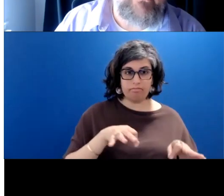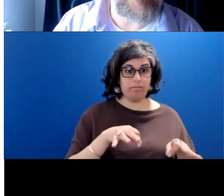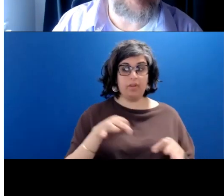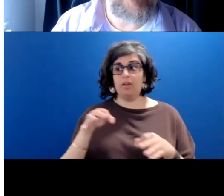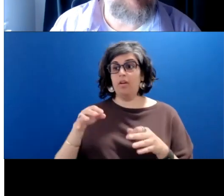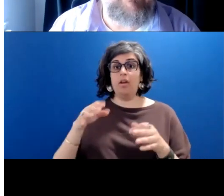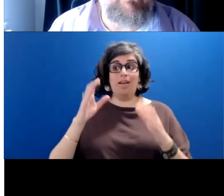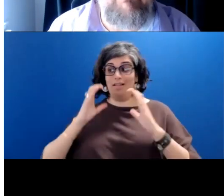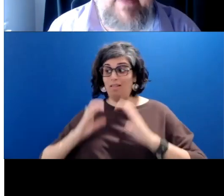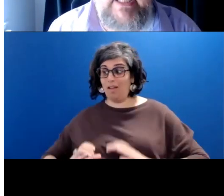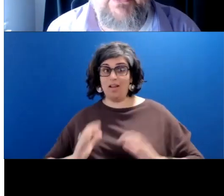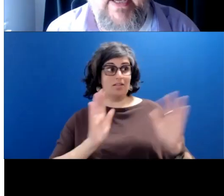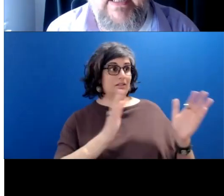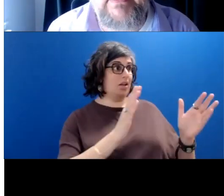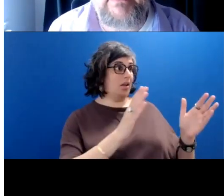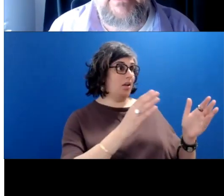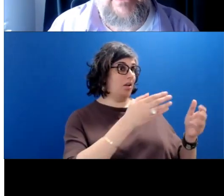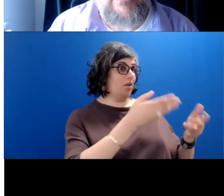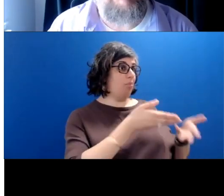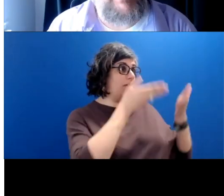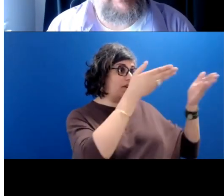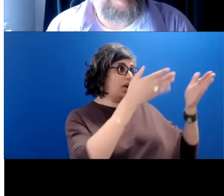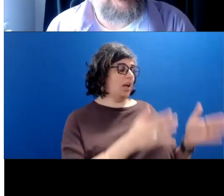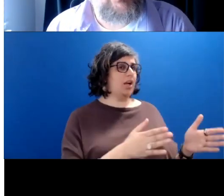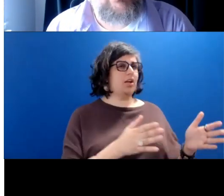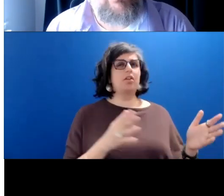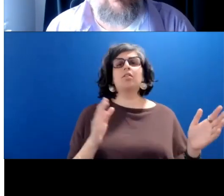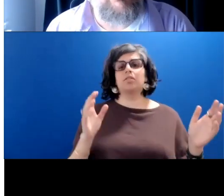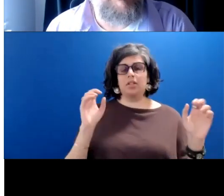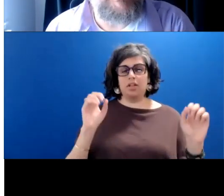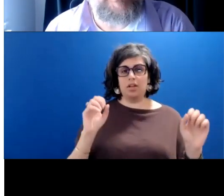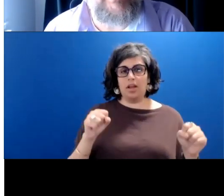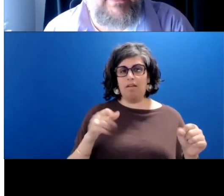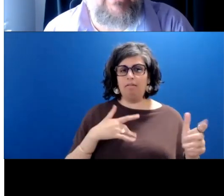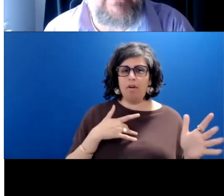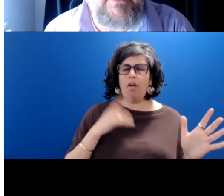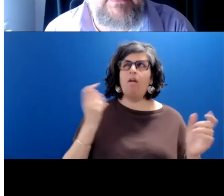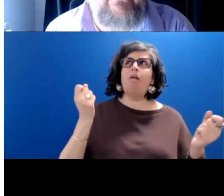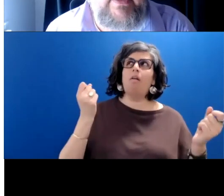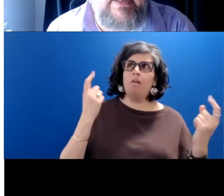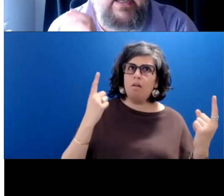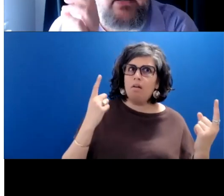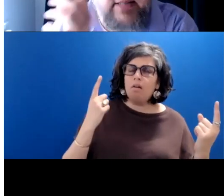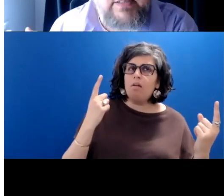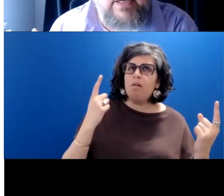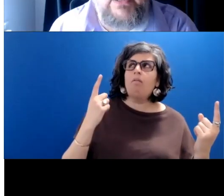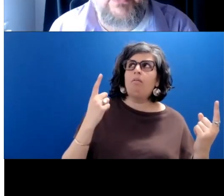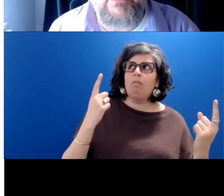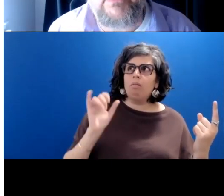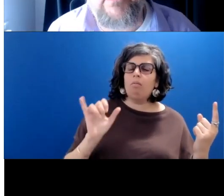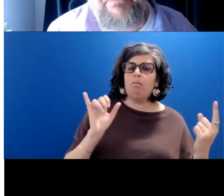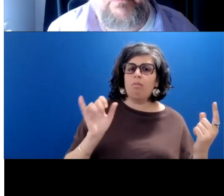for what some or many clients may do or may get out of specific destinations.